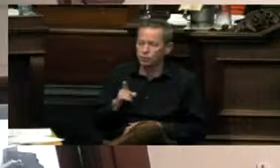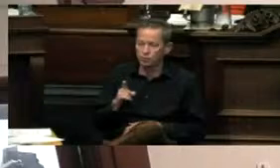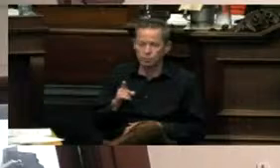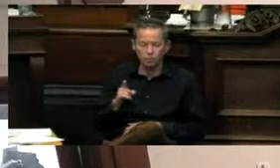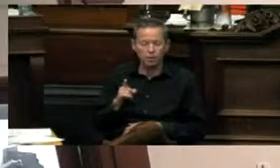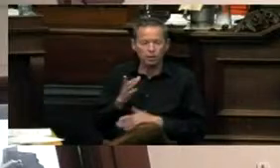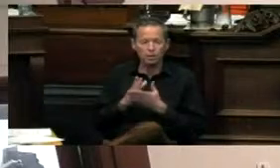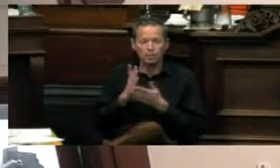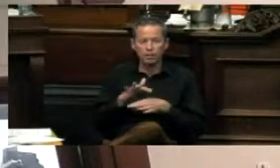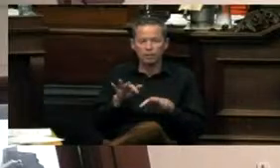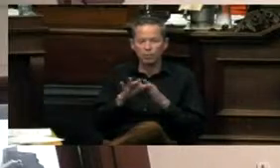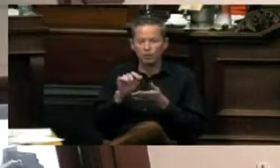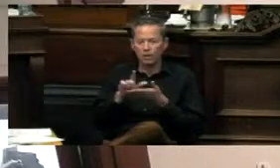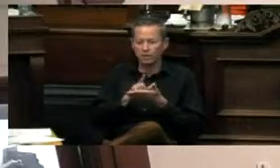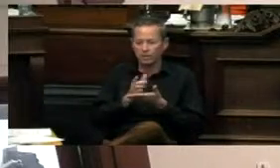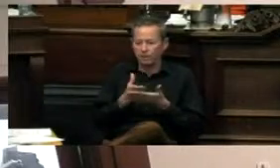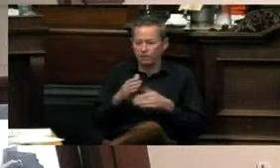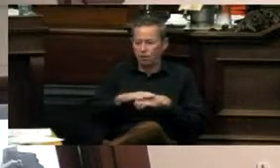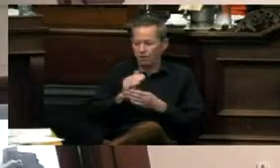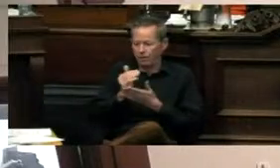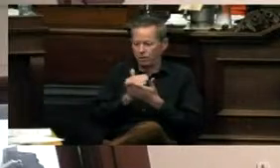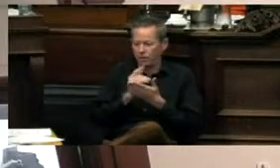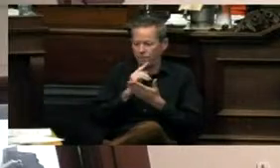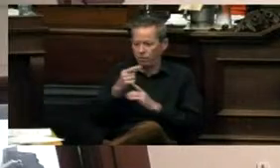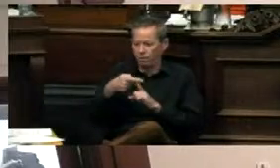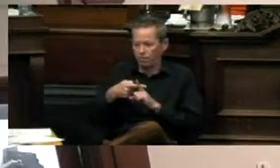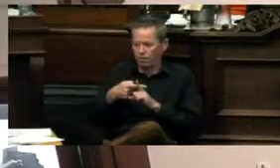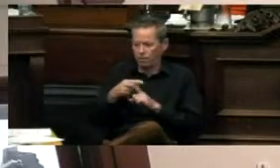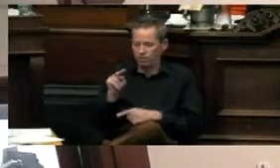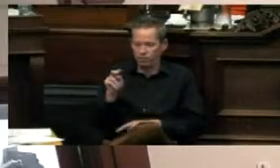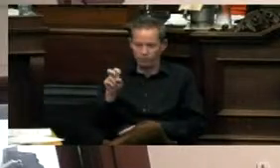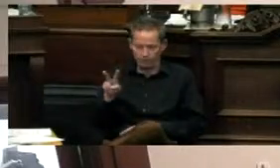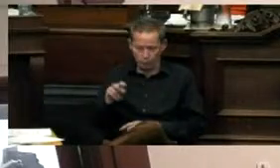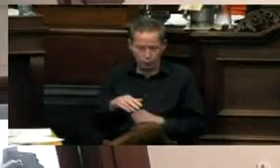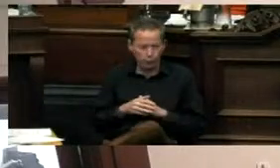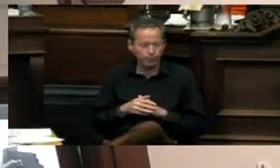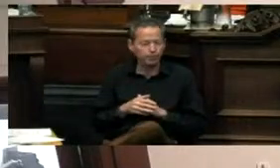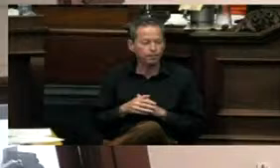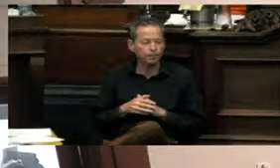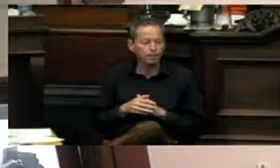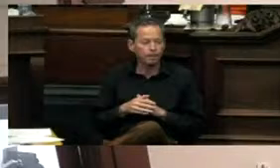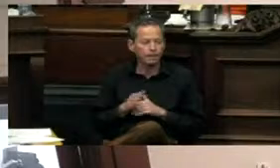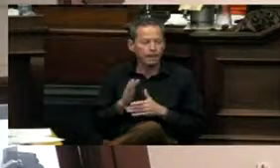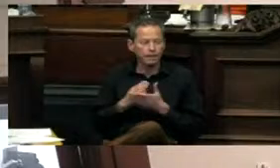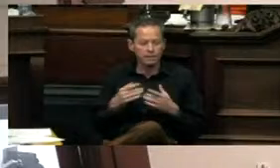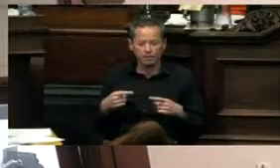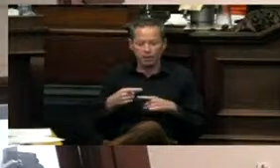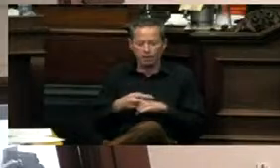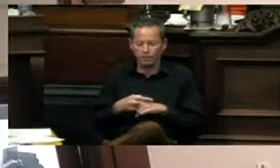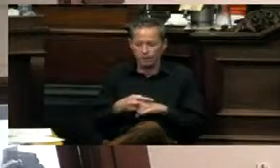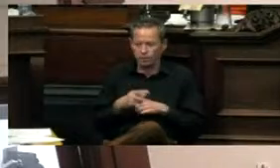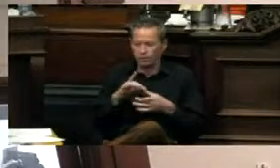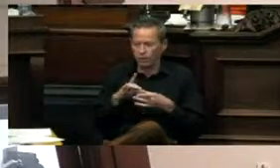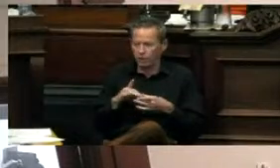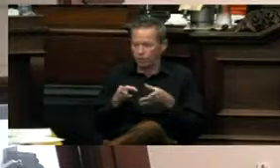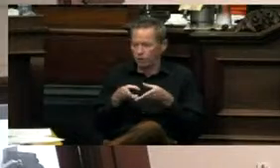the reason for this change? Certainly. So there's some important legislative items on